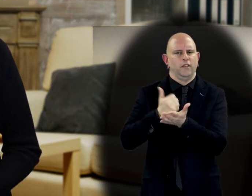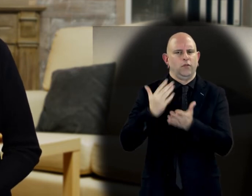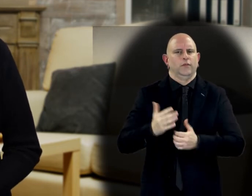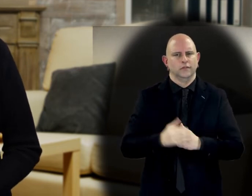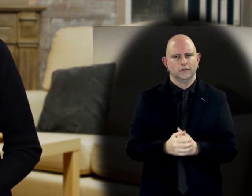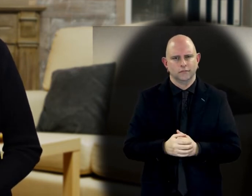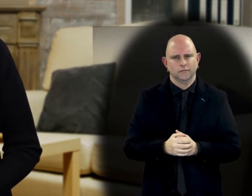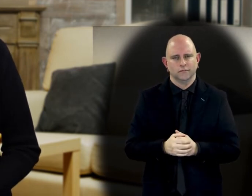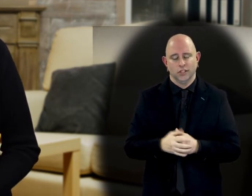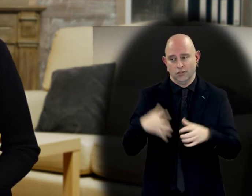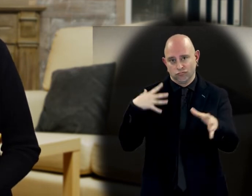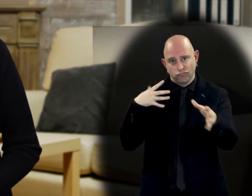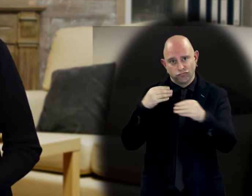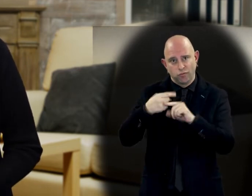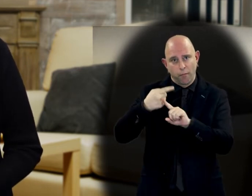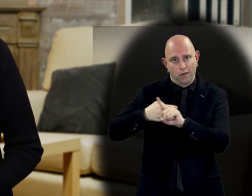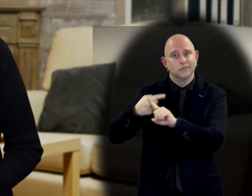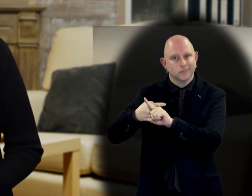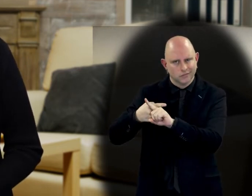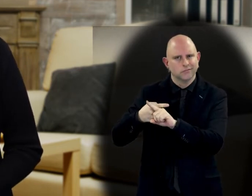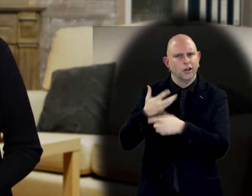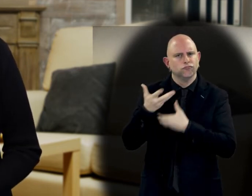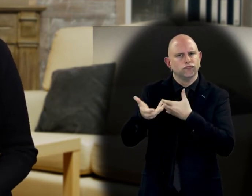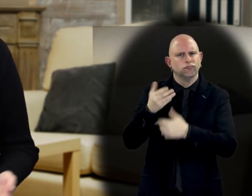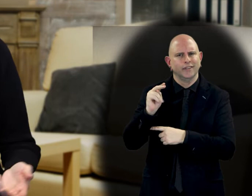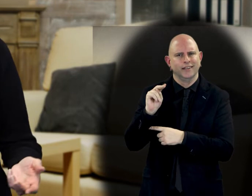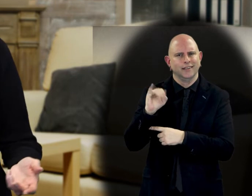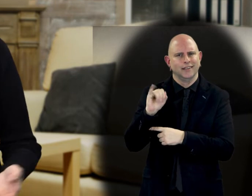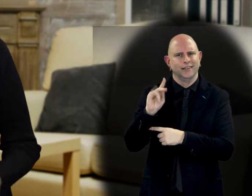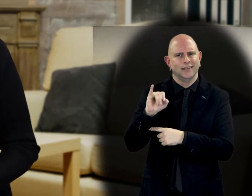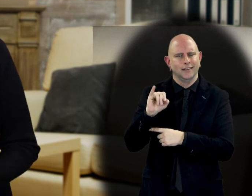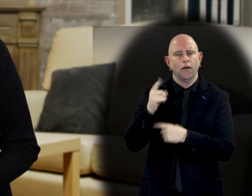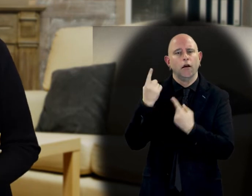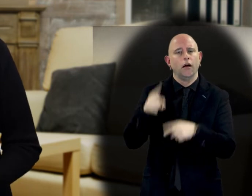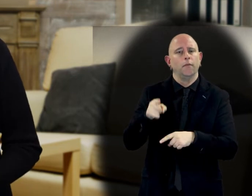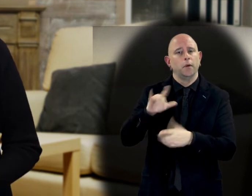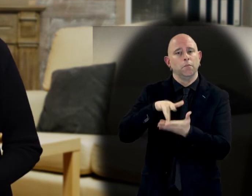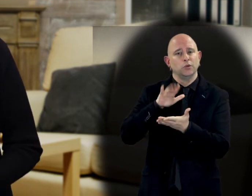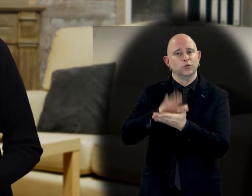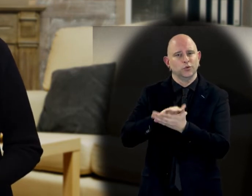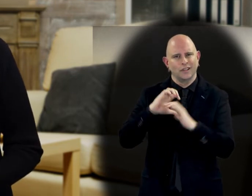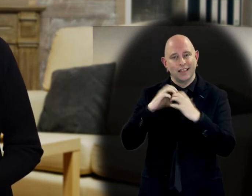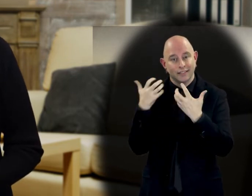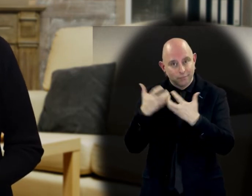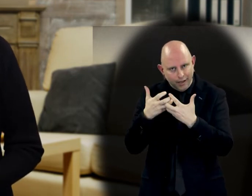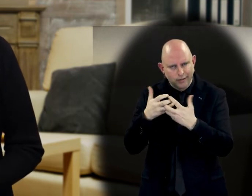A few months ago, I started working with Niki who was being bullied by some middle school classmates.